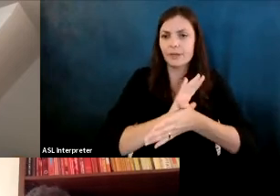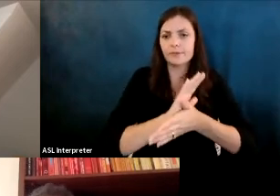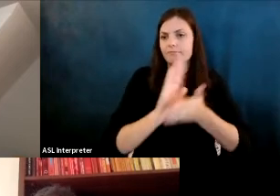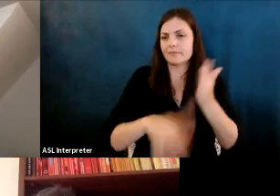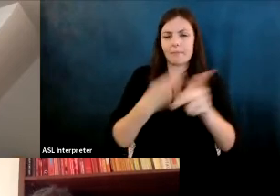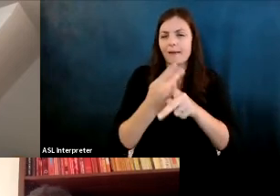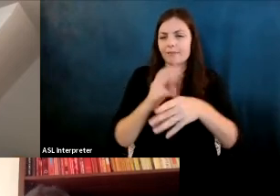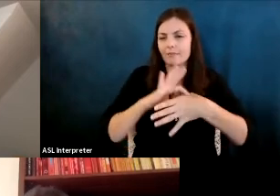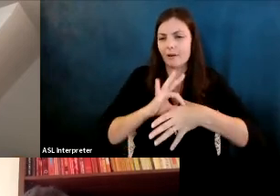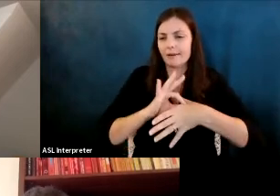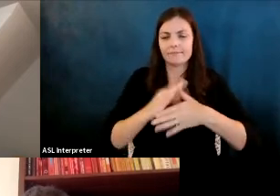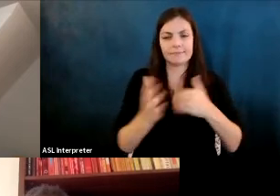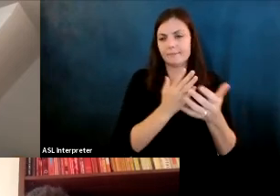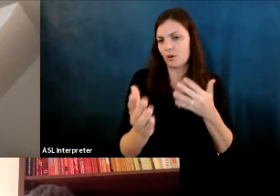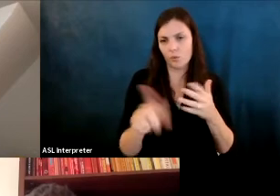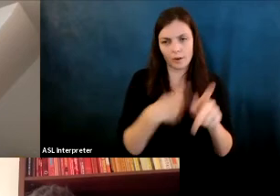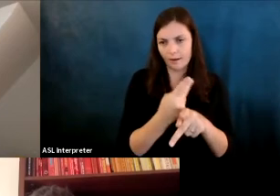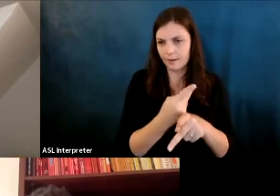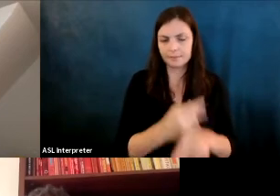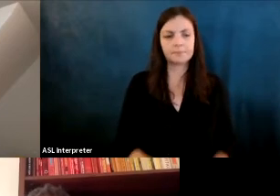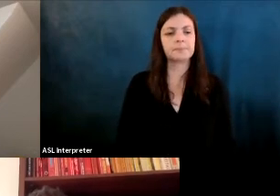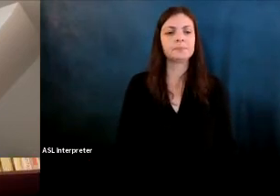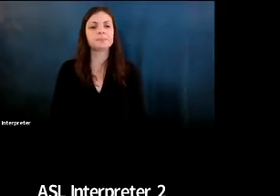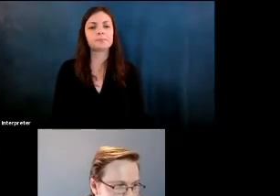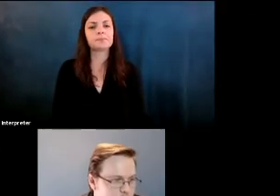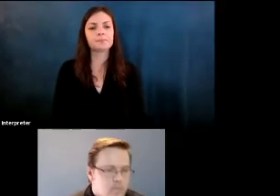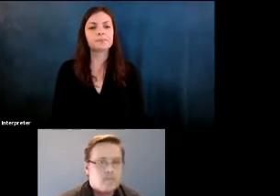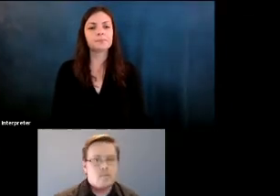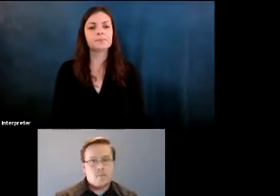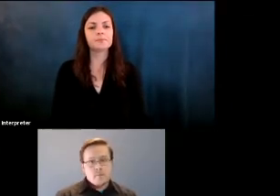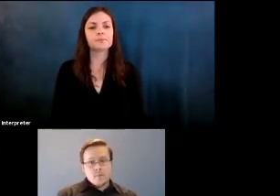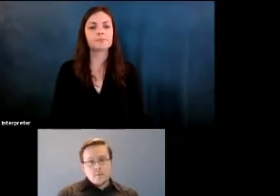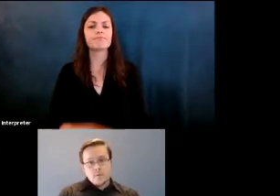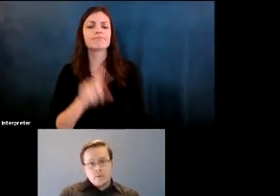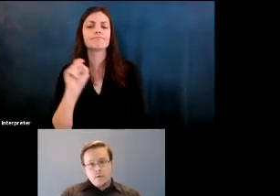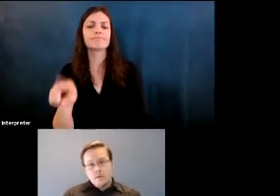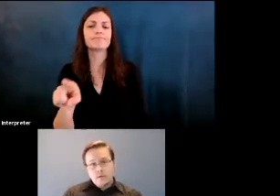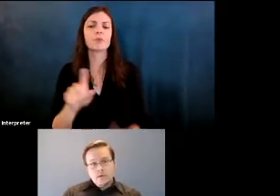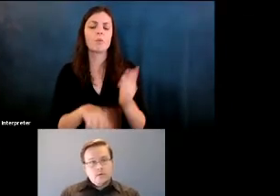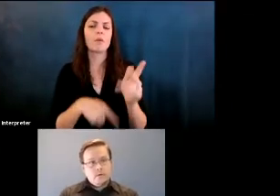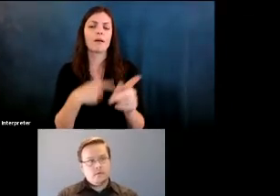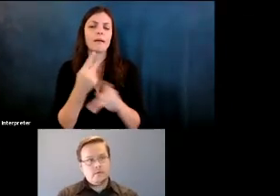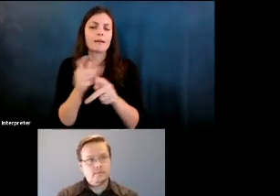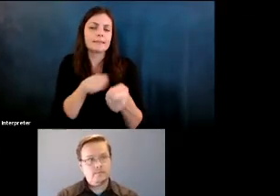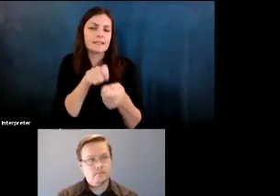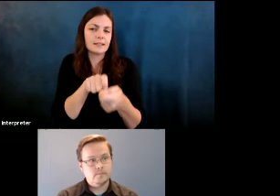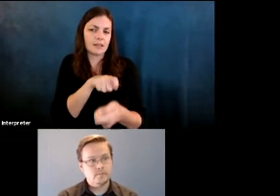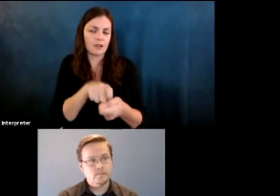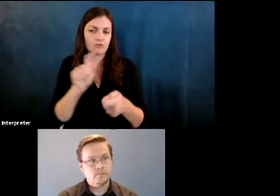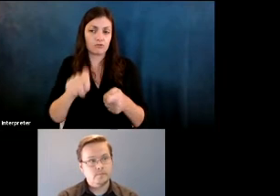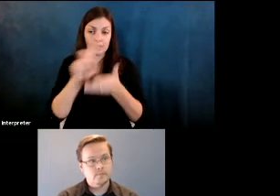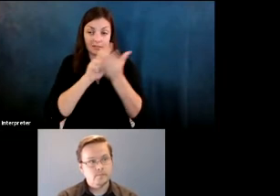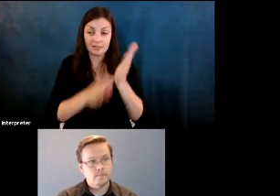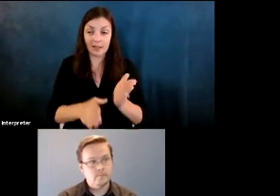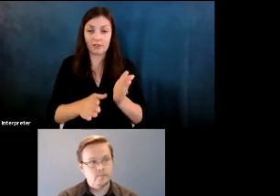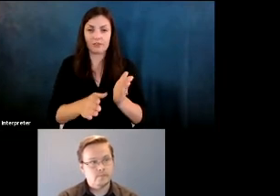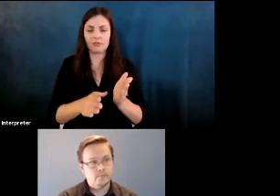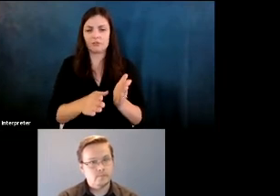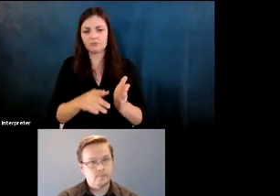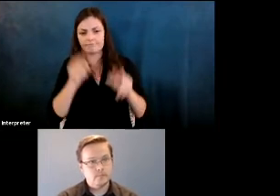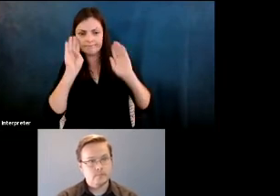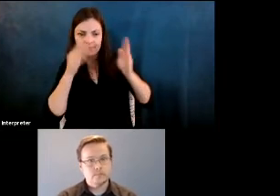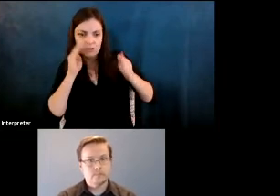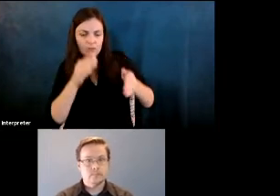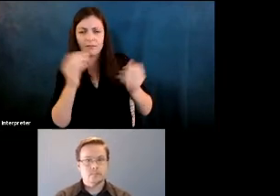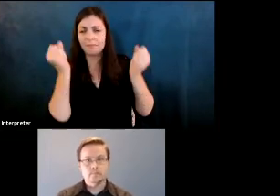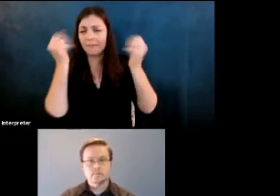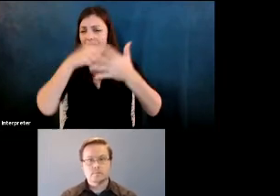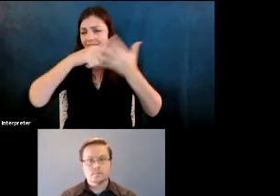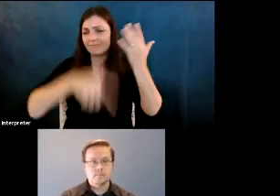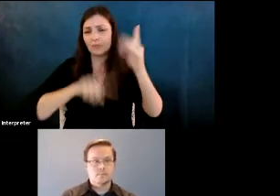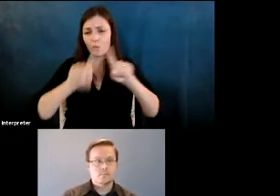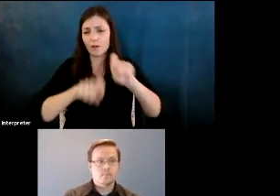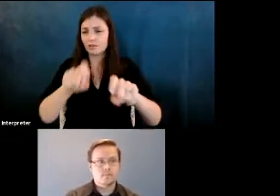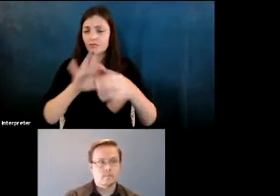Martin Wattenberg: The particular type doesn't matter next slide let's ask a question what details should a designer care about you know there's a million questions related to any kind of product.